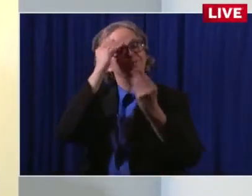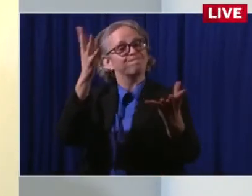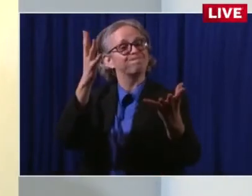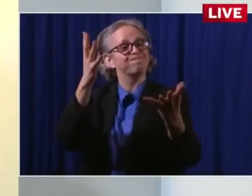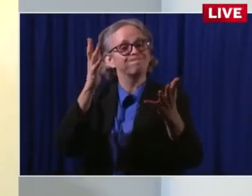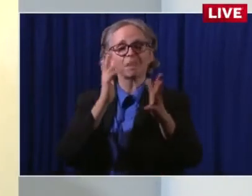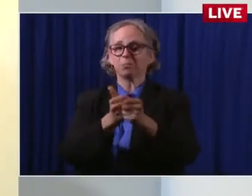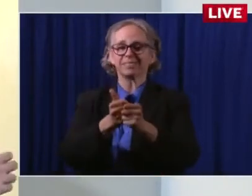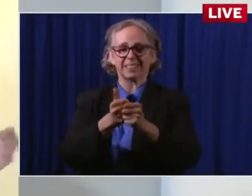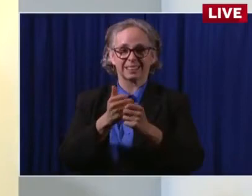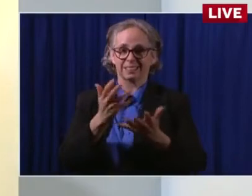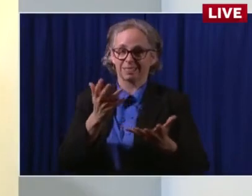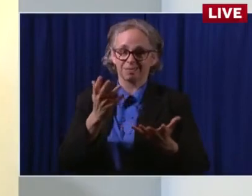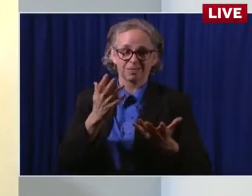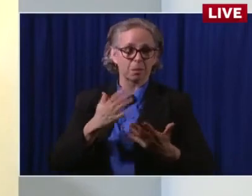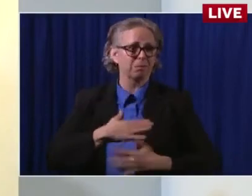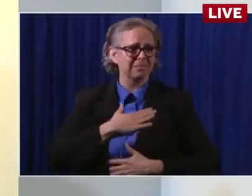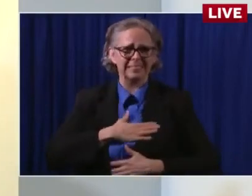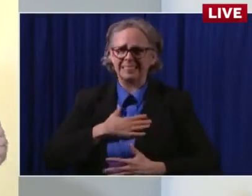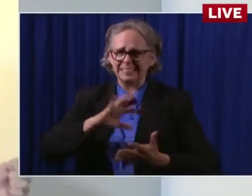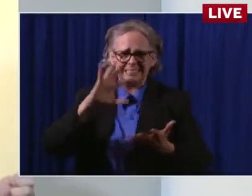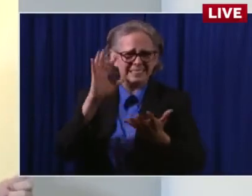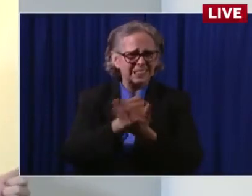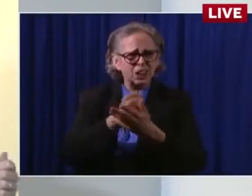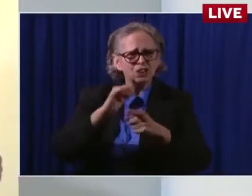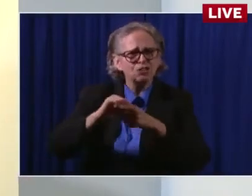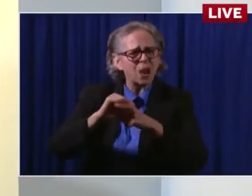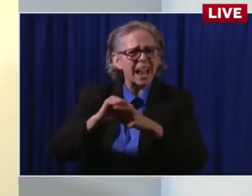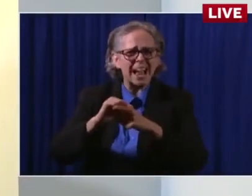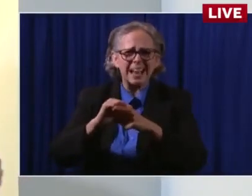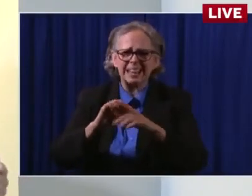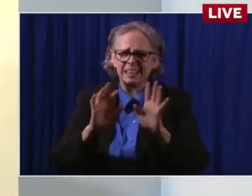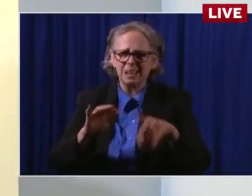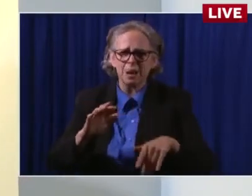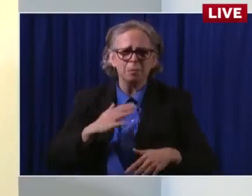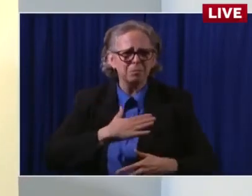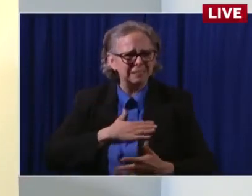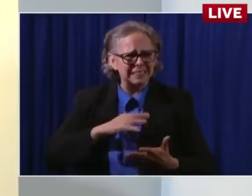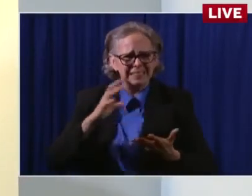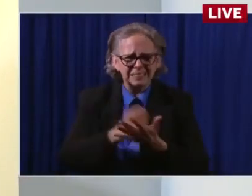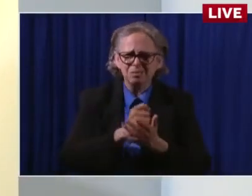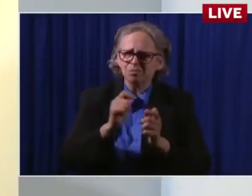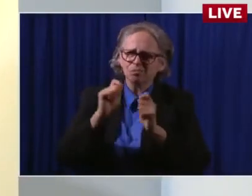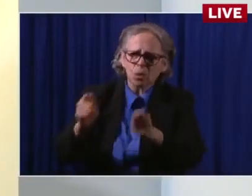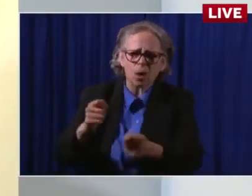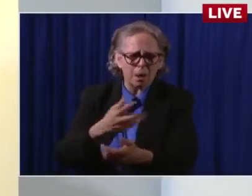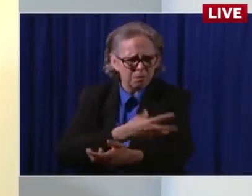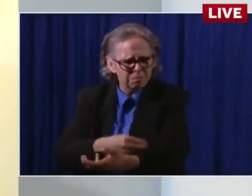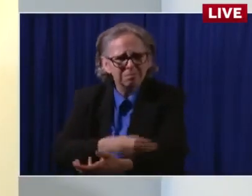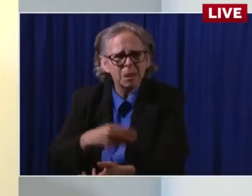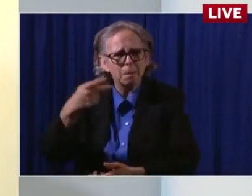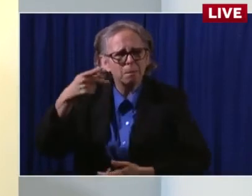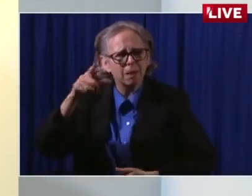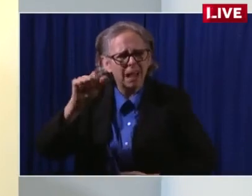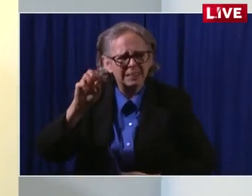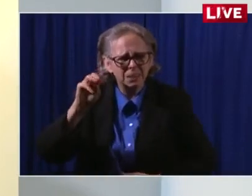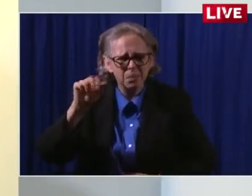SO THAT IS MY QUICK UPDATE ON ALL OF THOSE TOPICS. PLEASE TAKE ADVANTAGE OF THE TRAINING OPPORTUNITY.